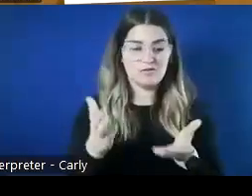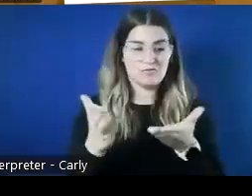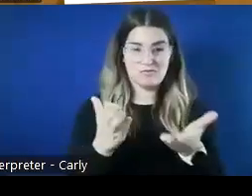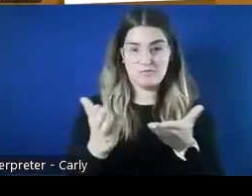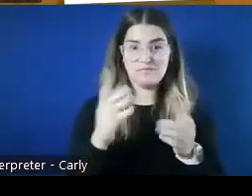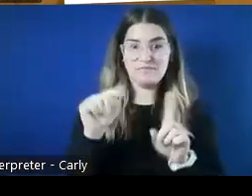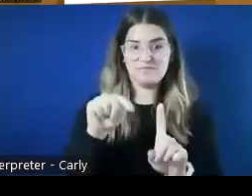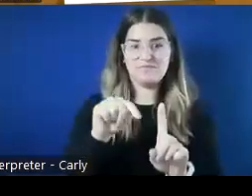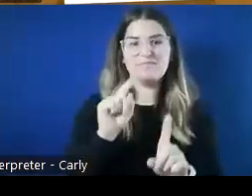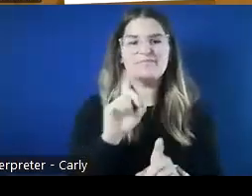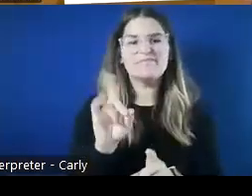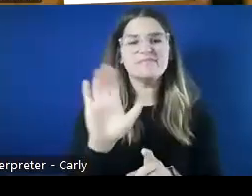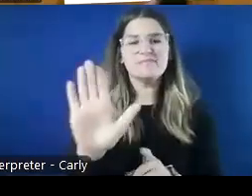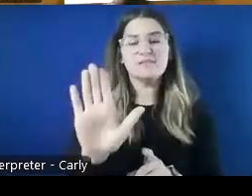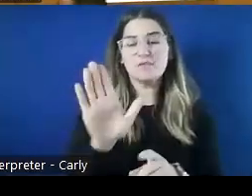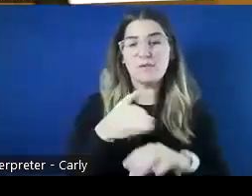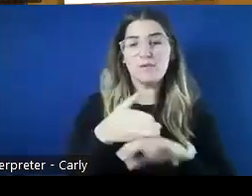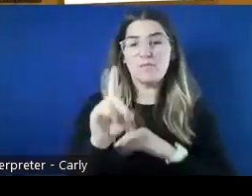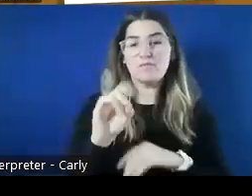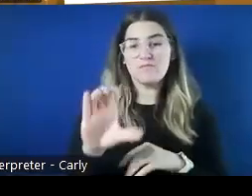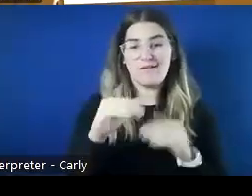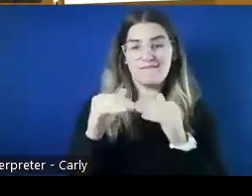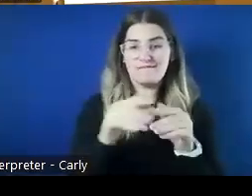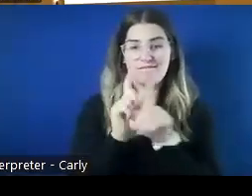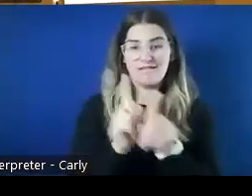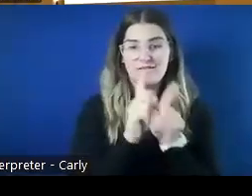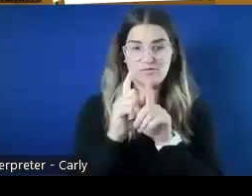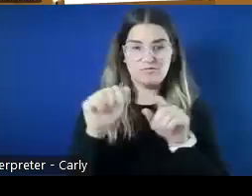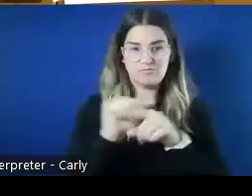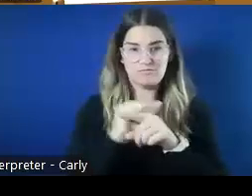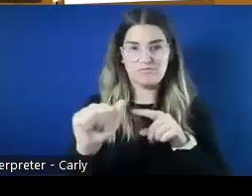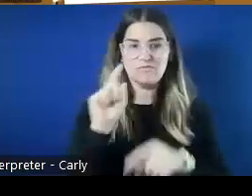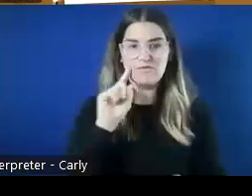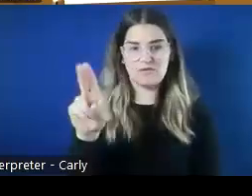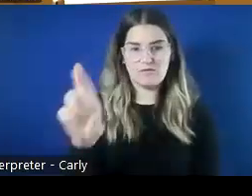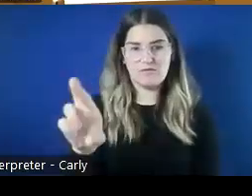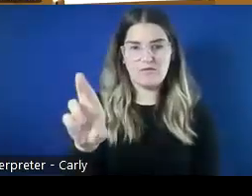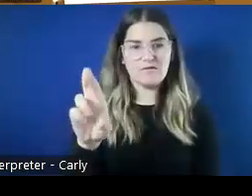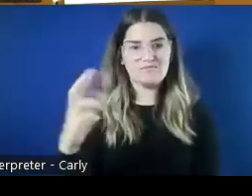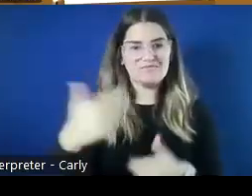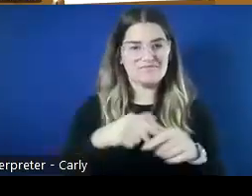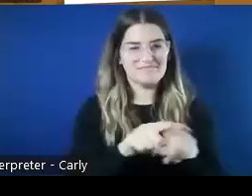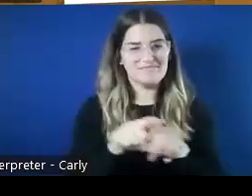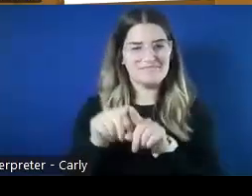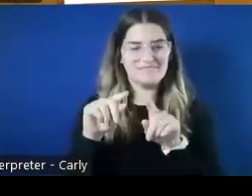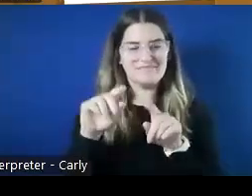and she did her uh postdoc Fellowship training here at U ofar before joining us as faculty so